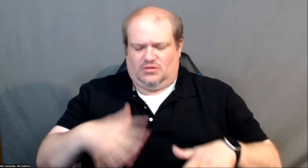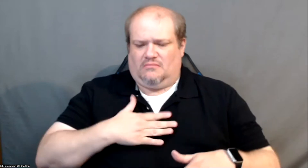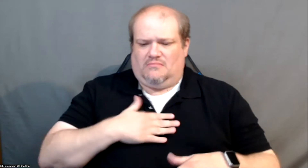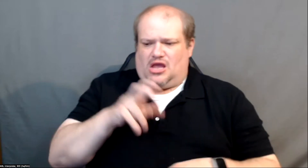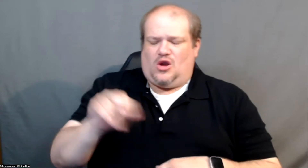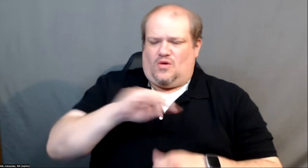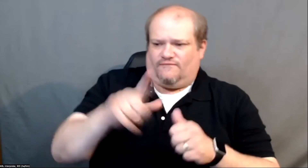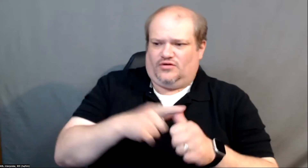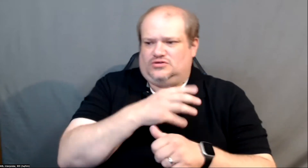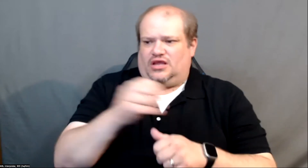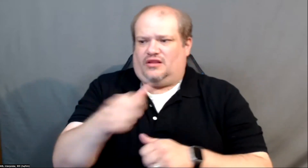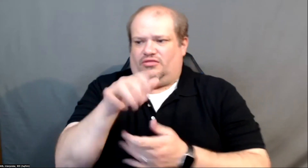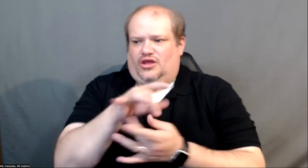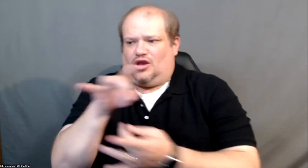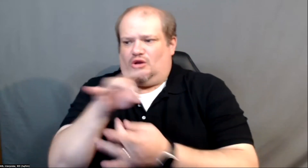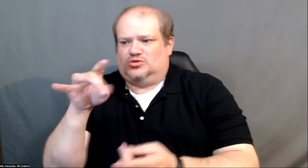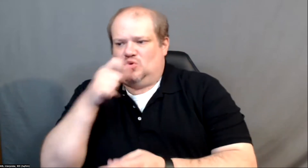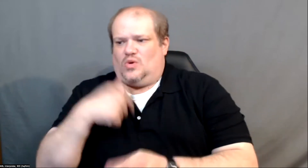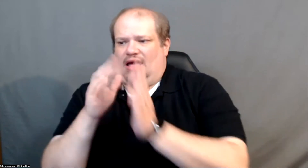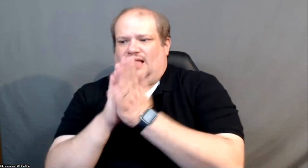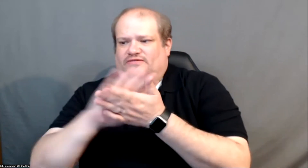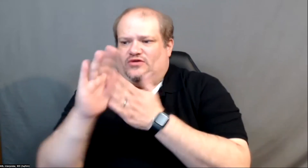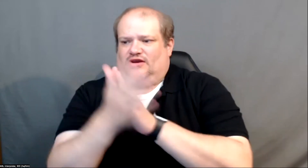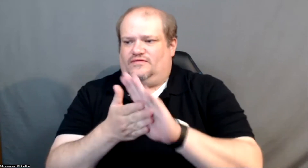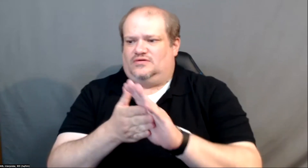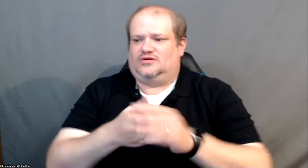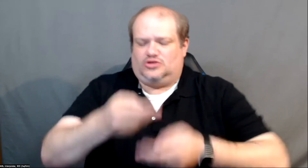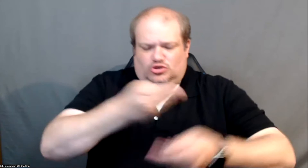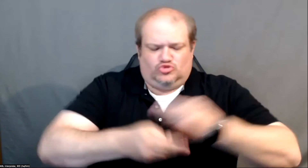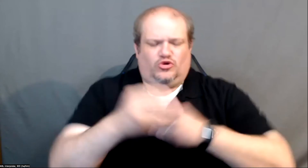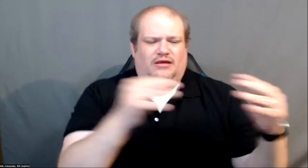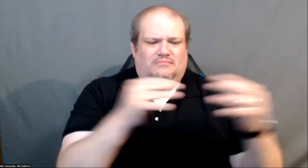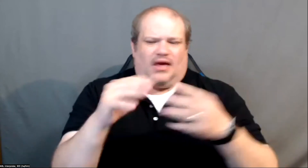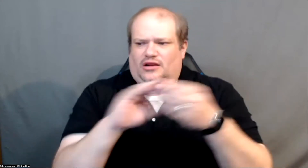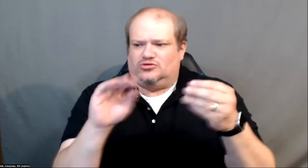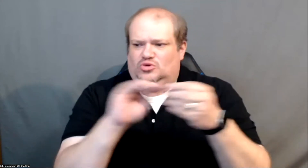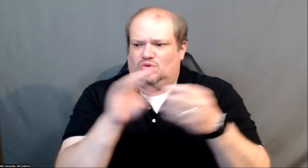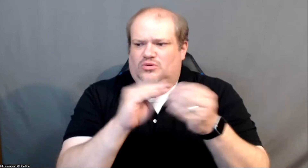and those of the ghosts from whom I ask forgiveness To trade battle stories, both a victory and a confession.